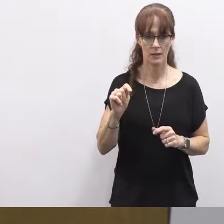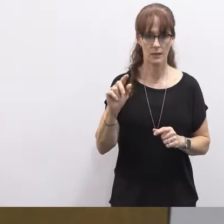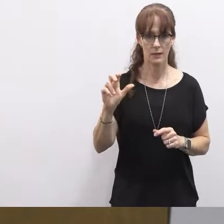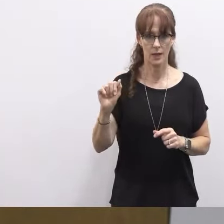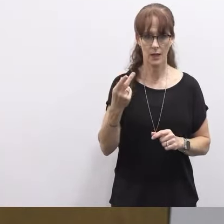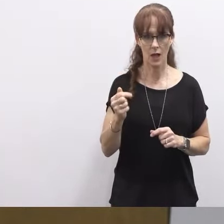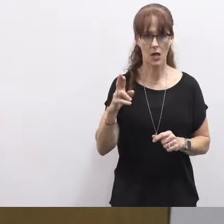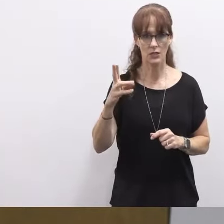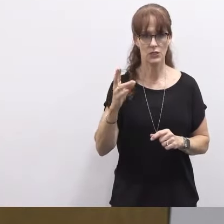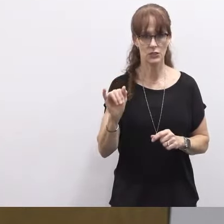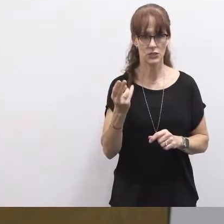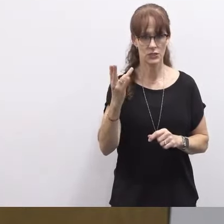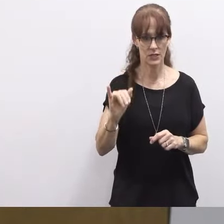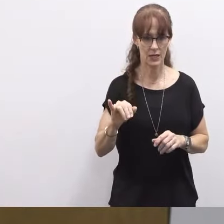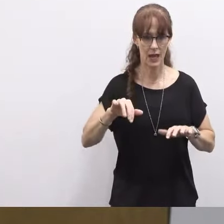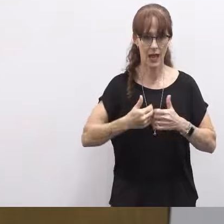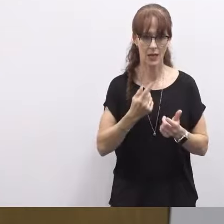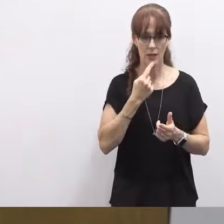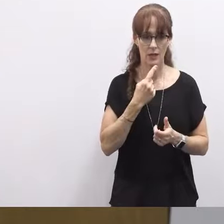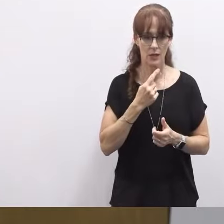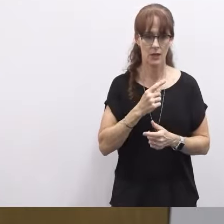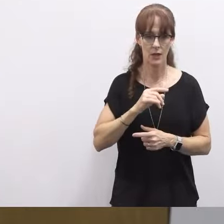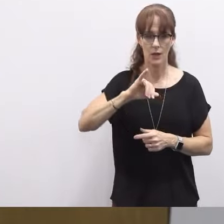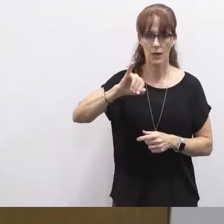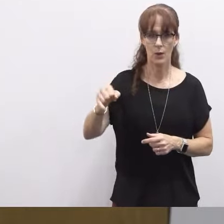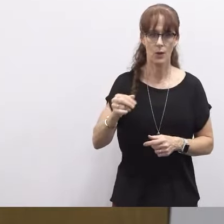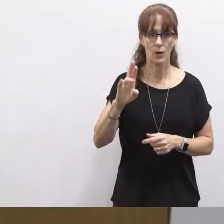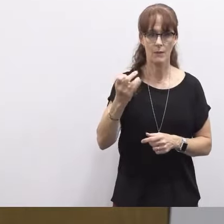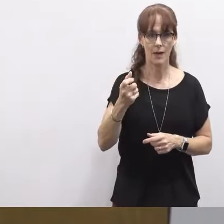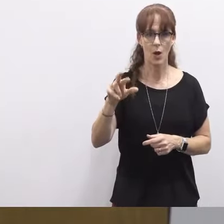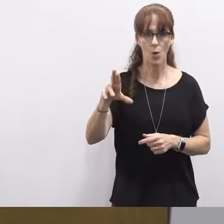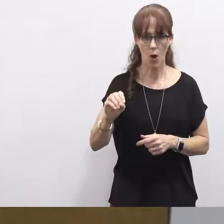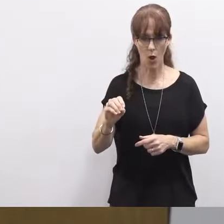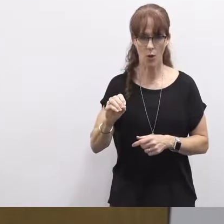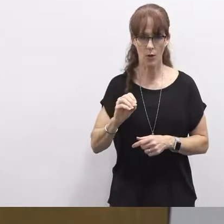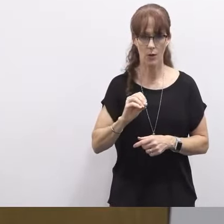how do you pronounce June apparel, Hun apparel or Juan apparel?